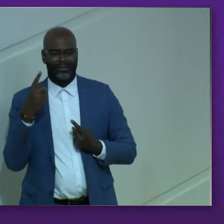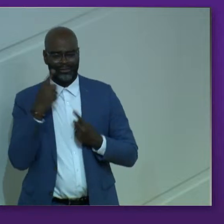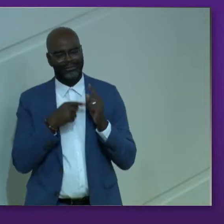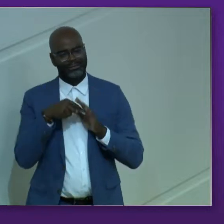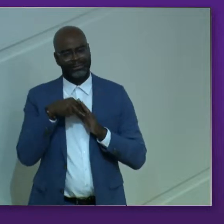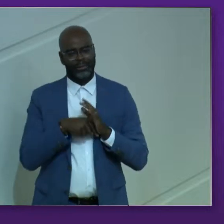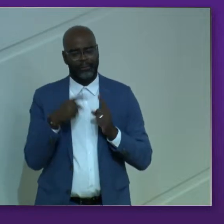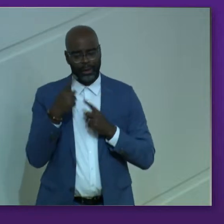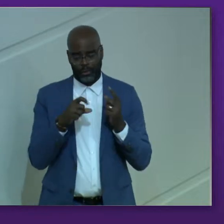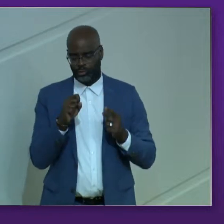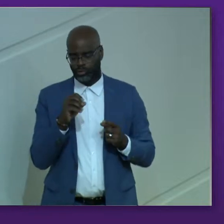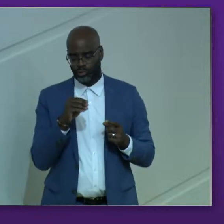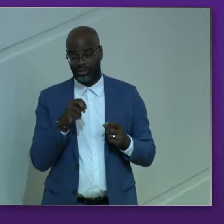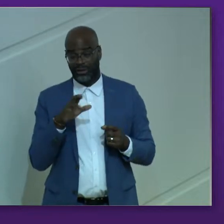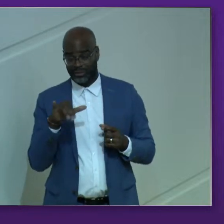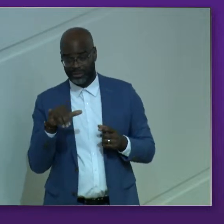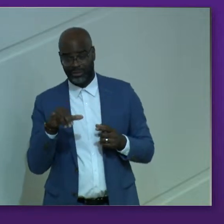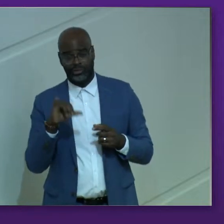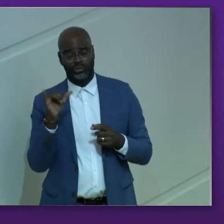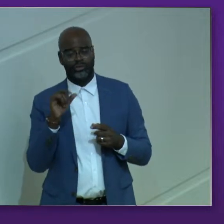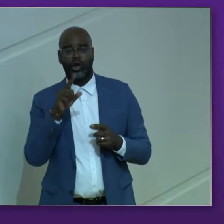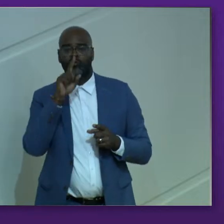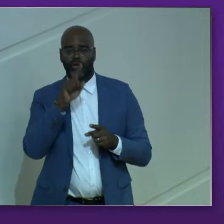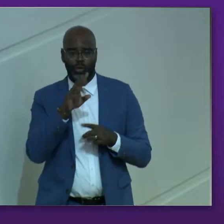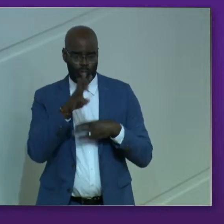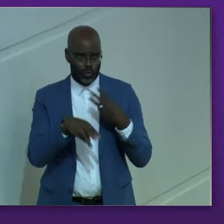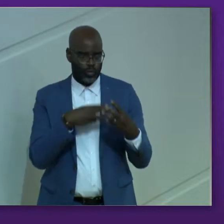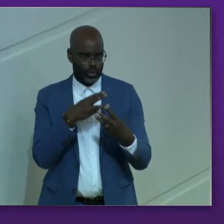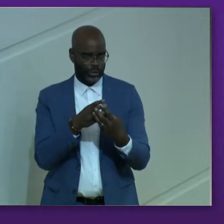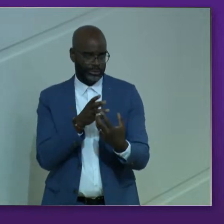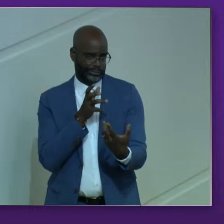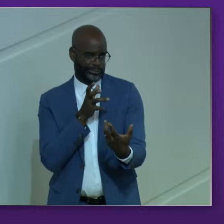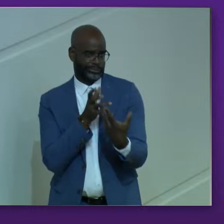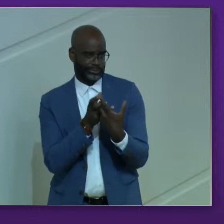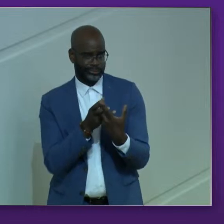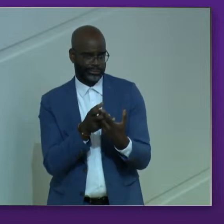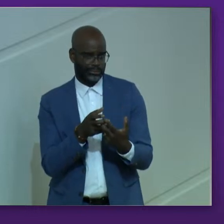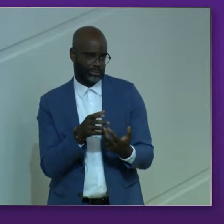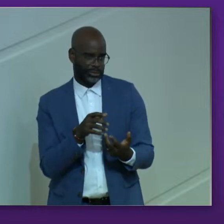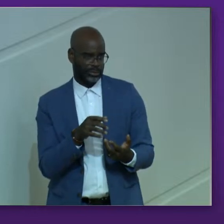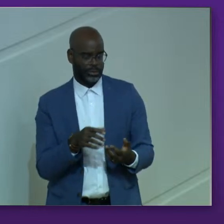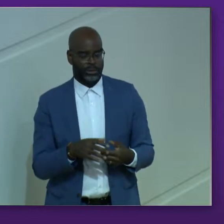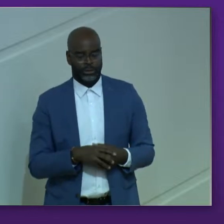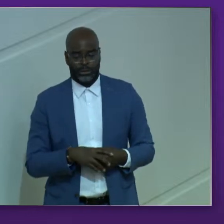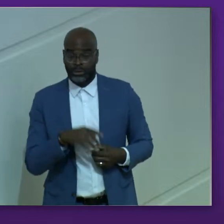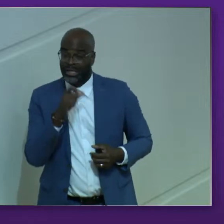STUDENT NATALIE COULD ACTIVELY PARTICIPATE BUT ALSO THINK